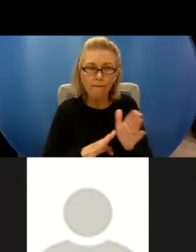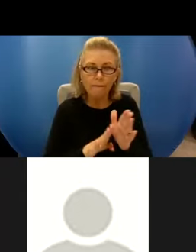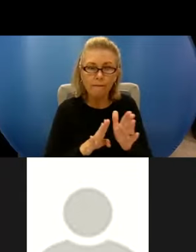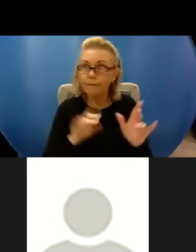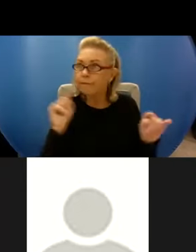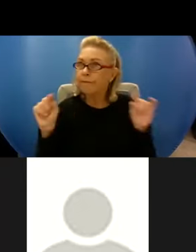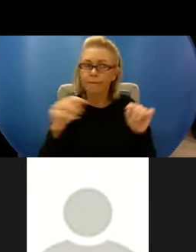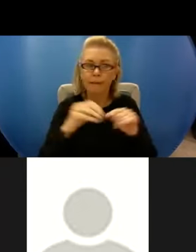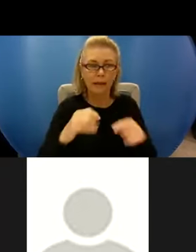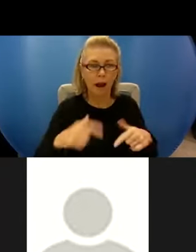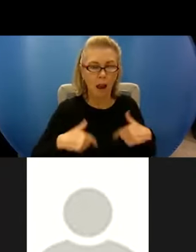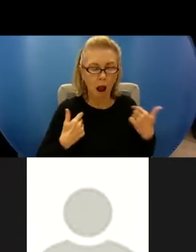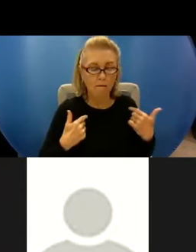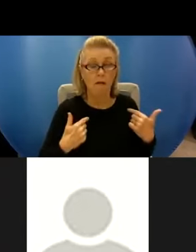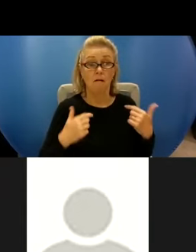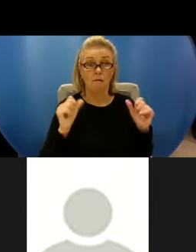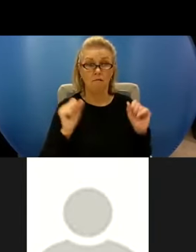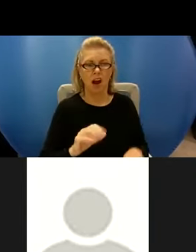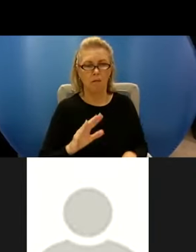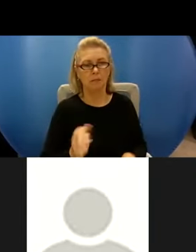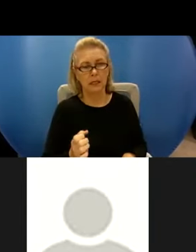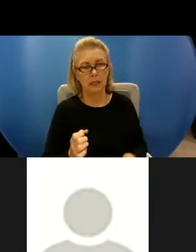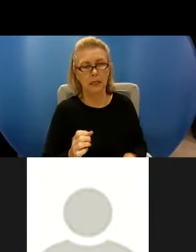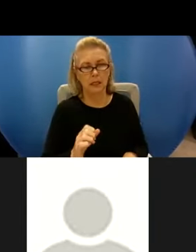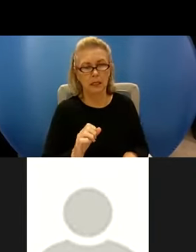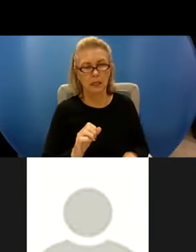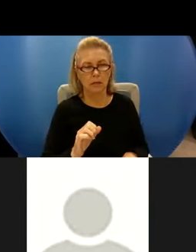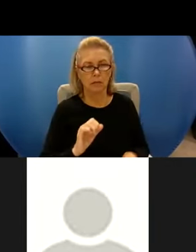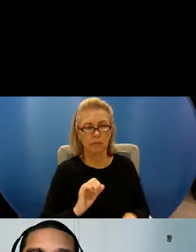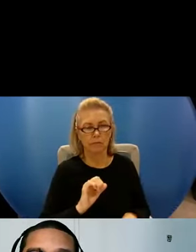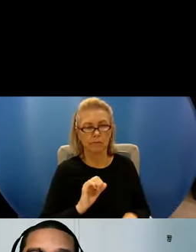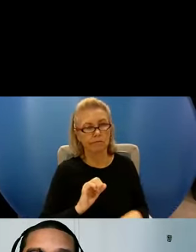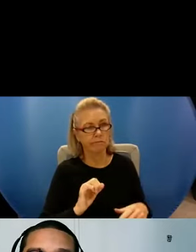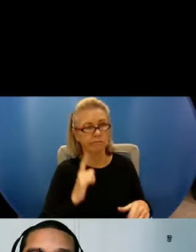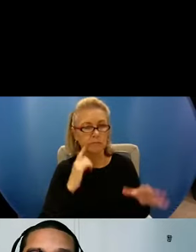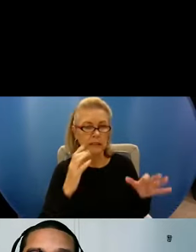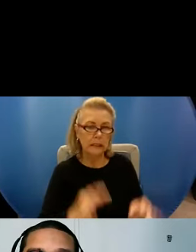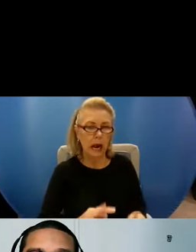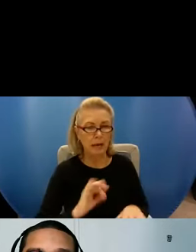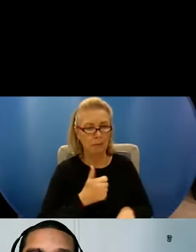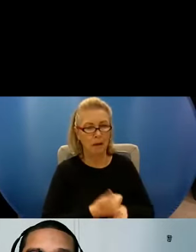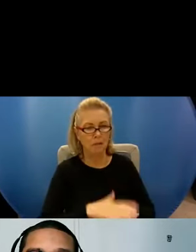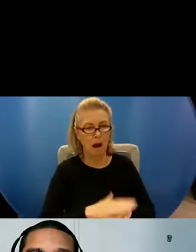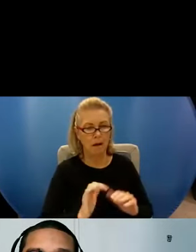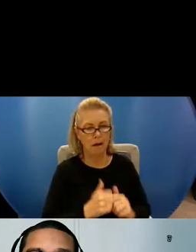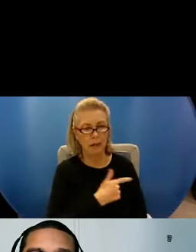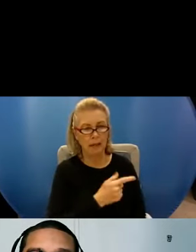can be based off how they speak up—how they speak certain how they speak english or uh what